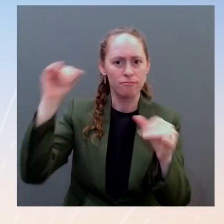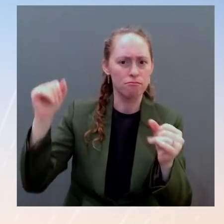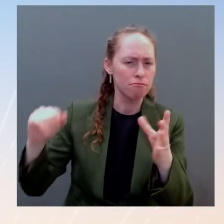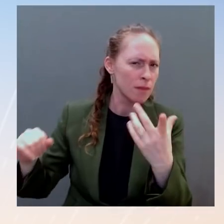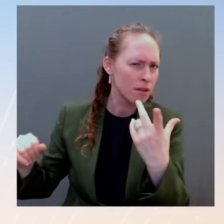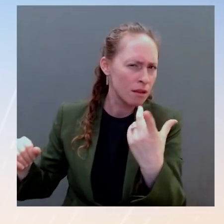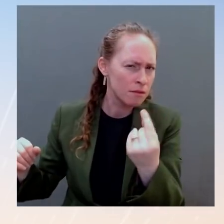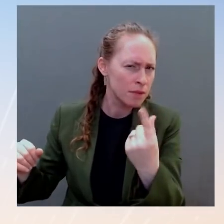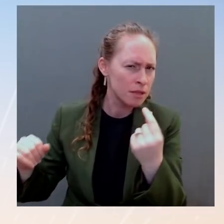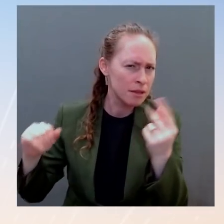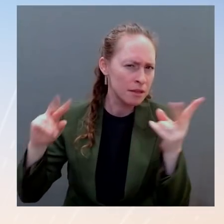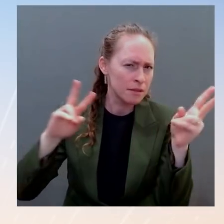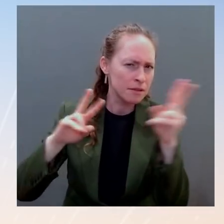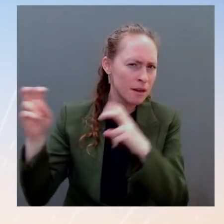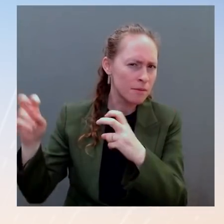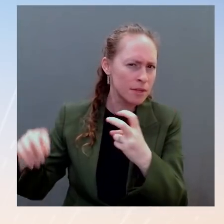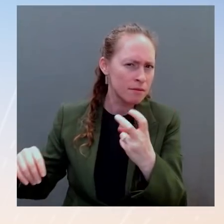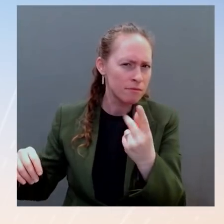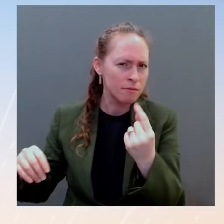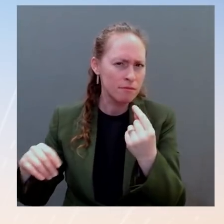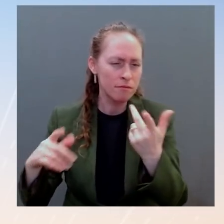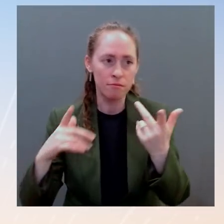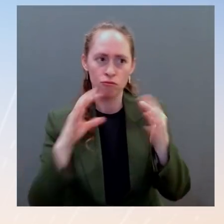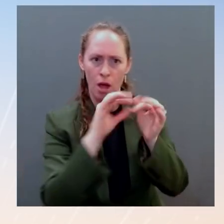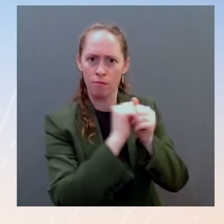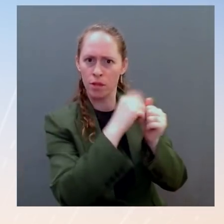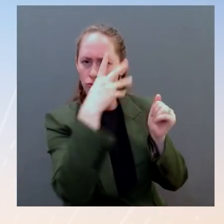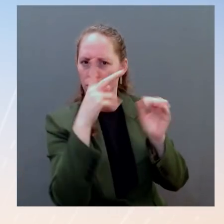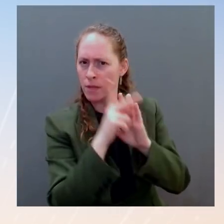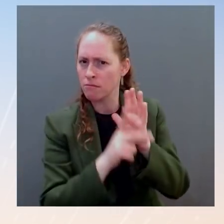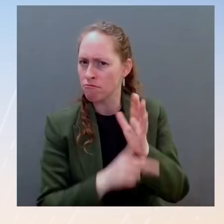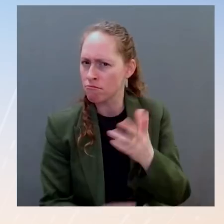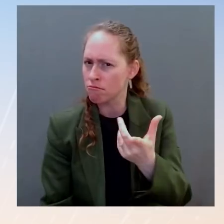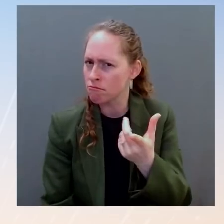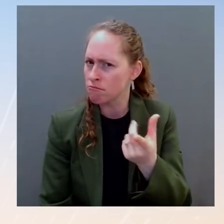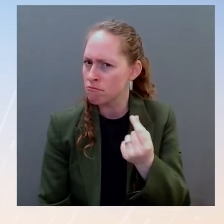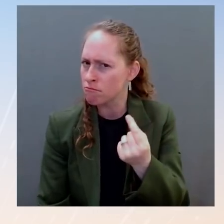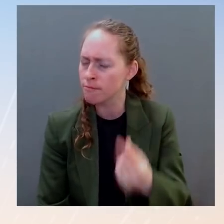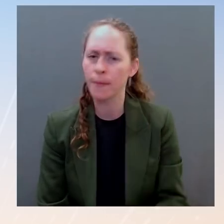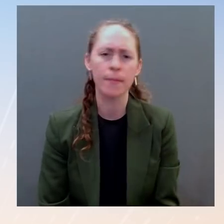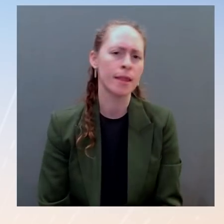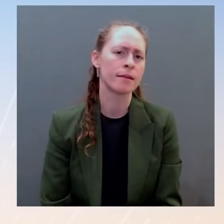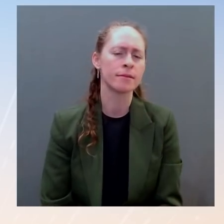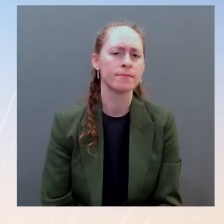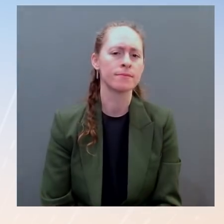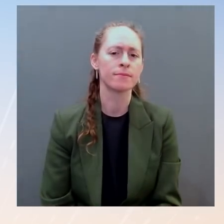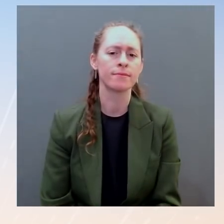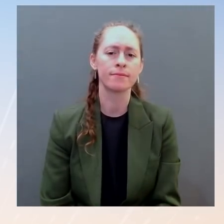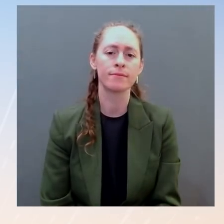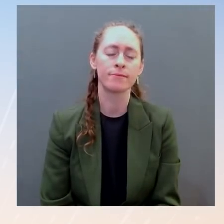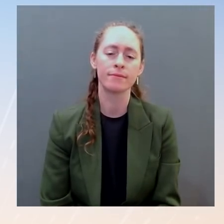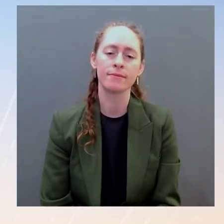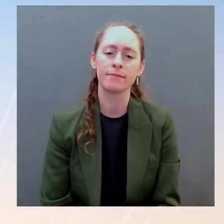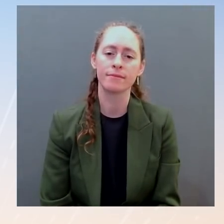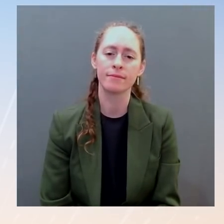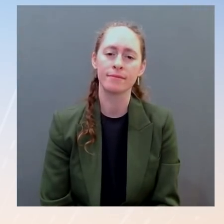I would note that this is part of the series of meetings, as I noted earlier, that the President is doing with a range of the caucuses in Congress.